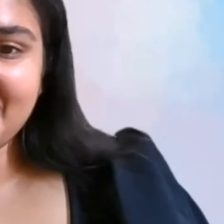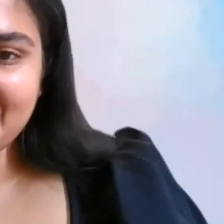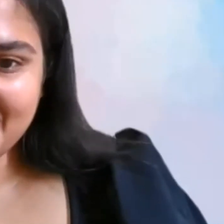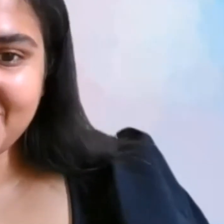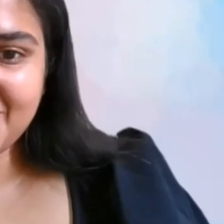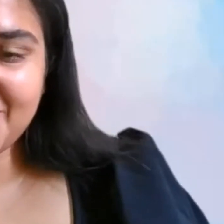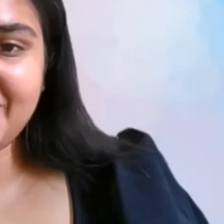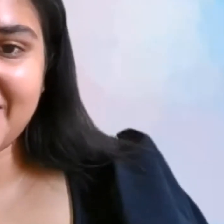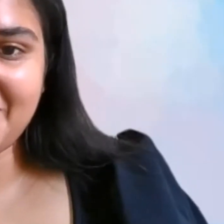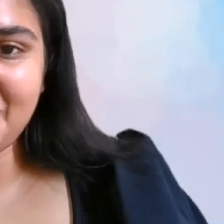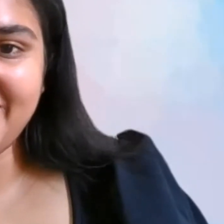good evening everyone